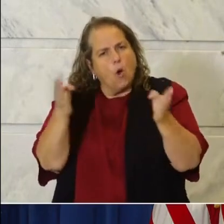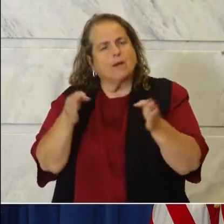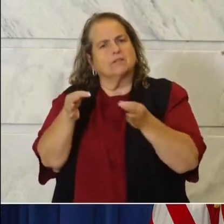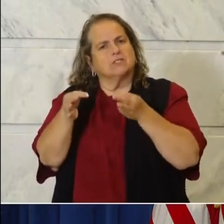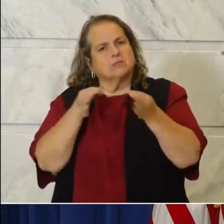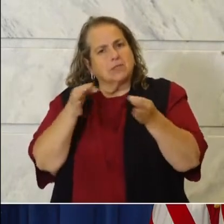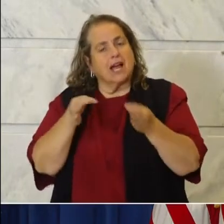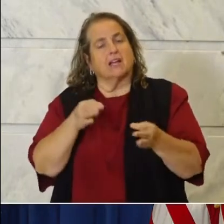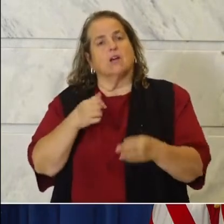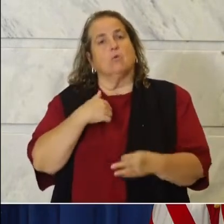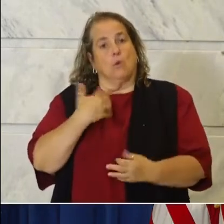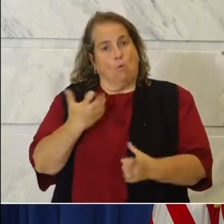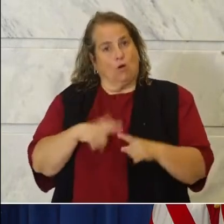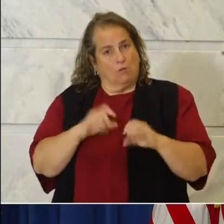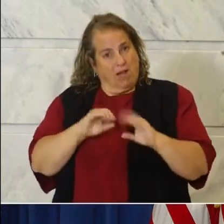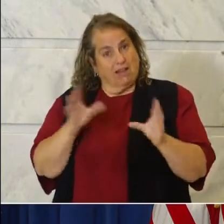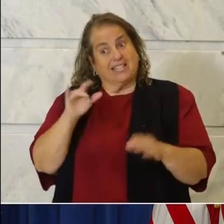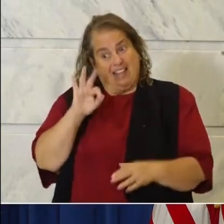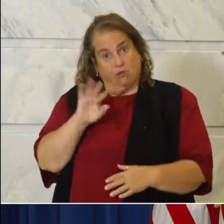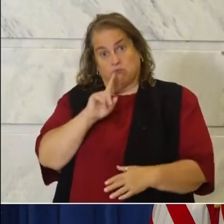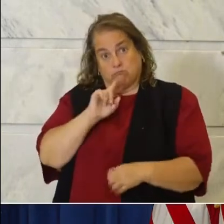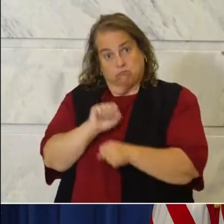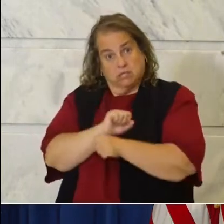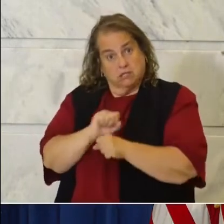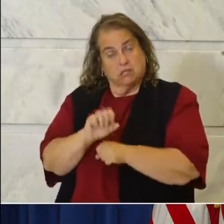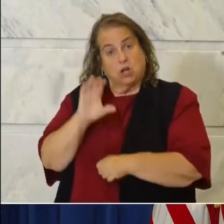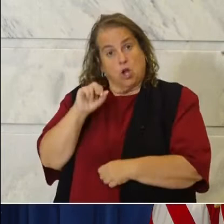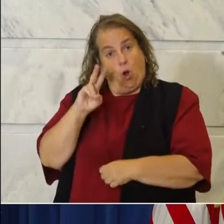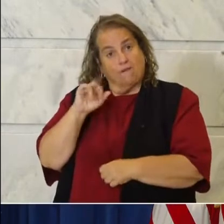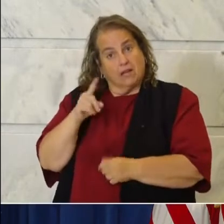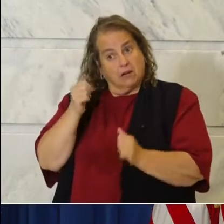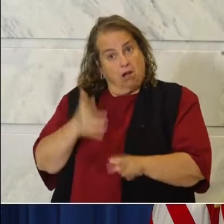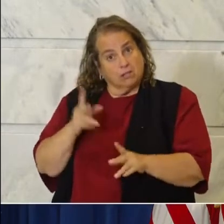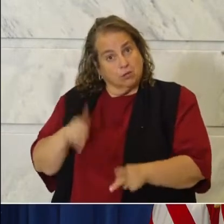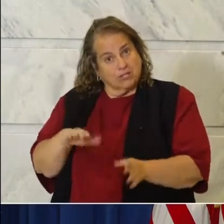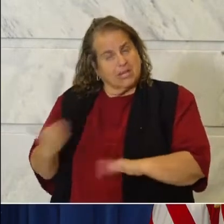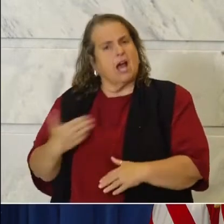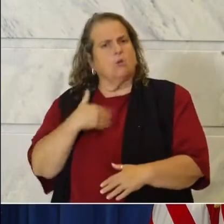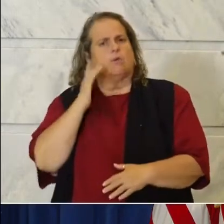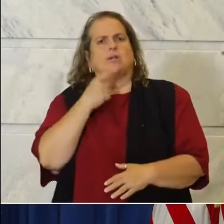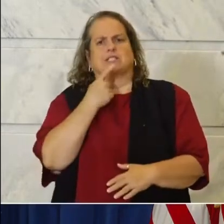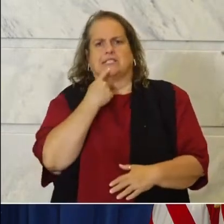contributed to that person's demise? Some hospitals, you know, people ask